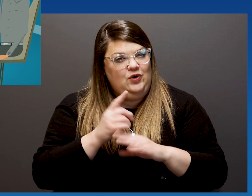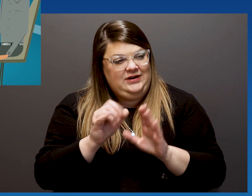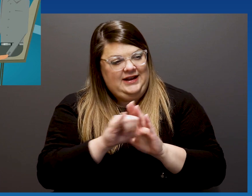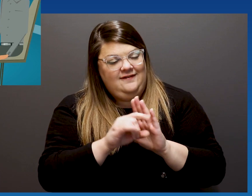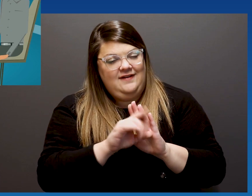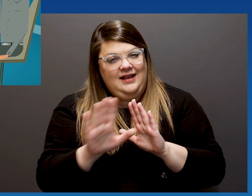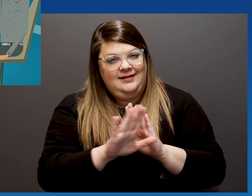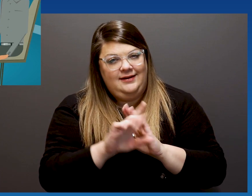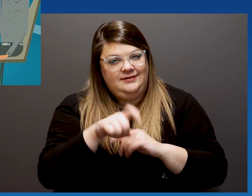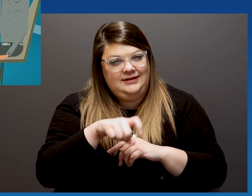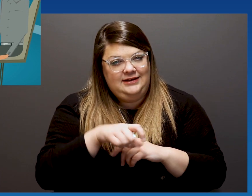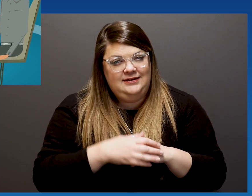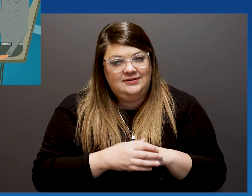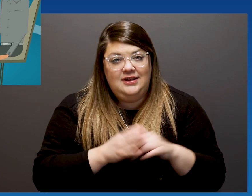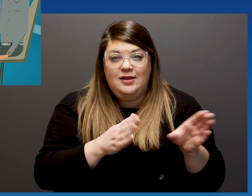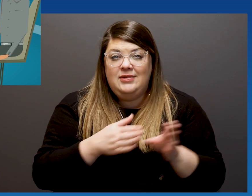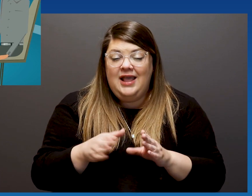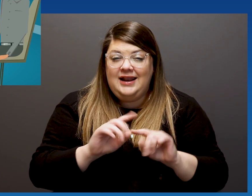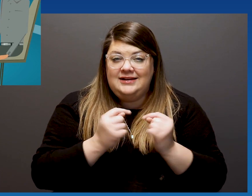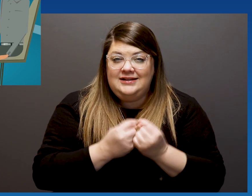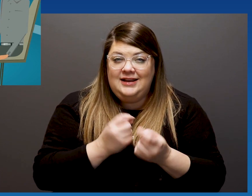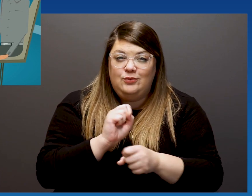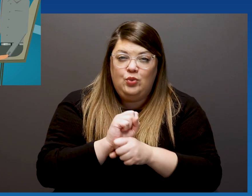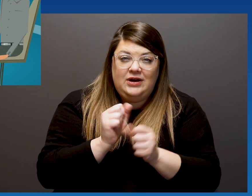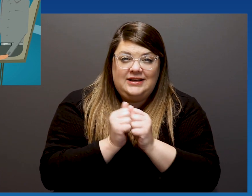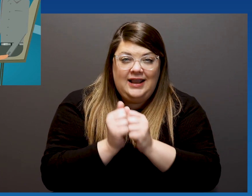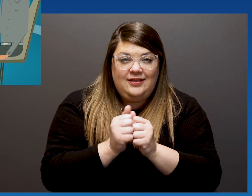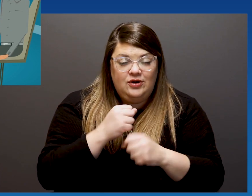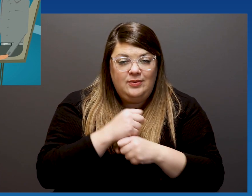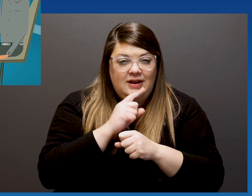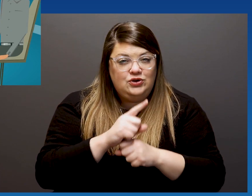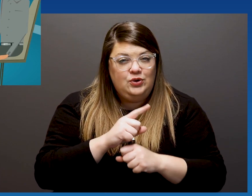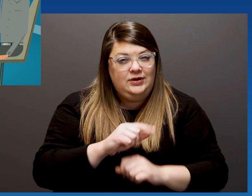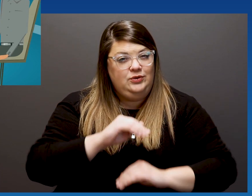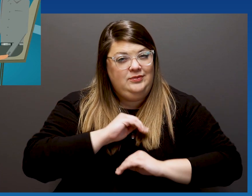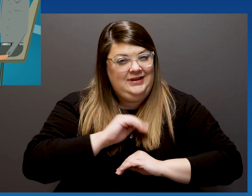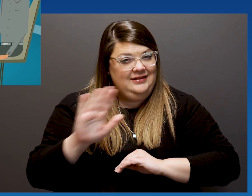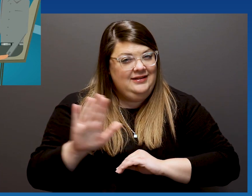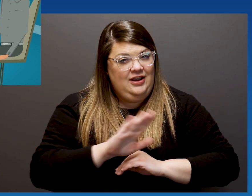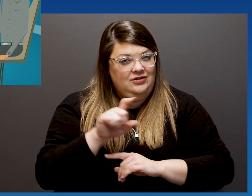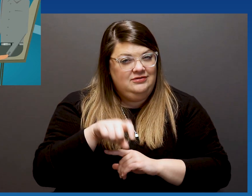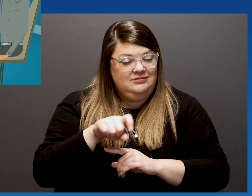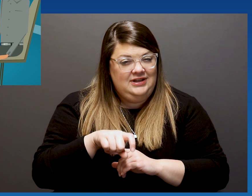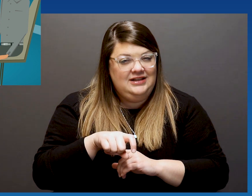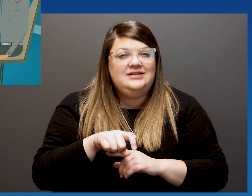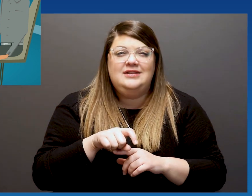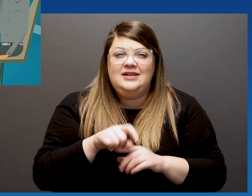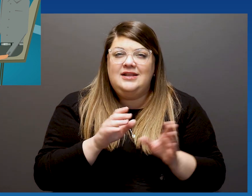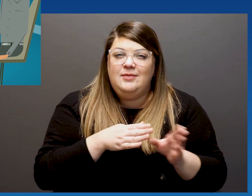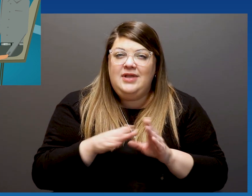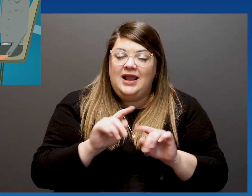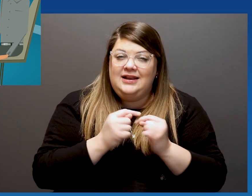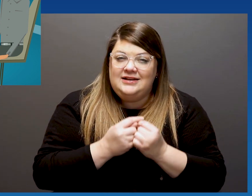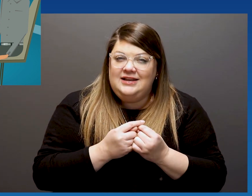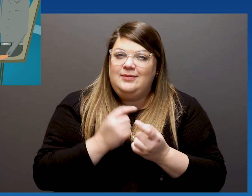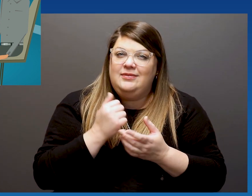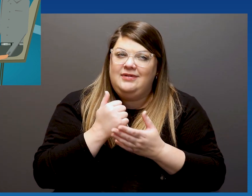The planning team works together to make sure those needs are met. The planning team helps the member get help with those needs.